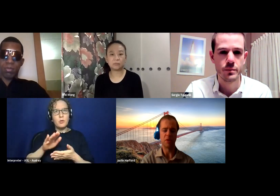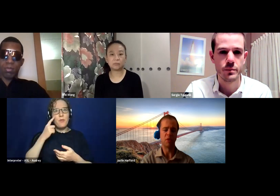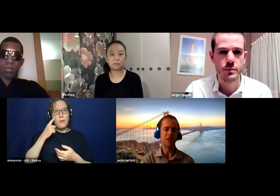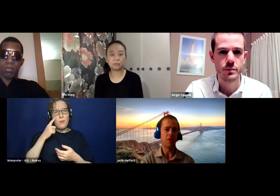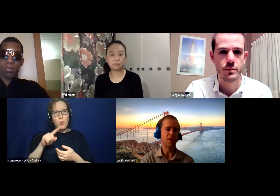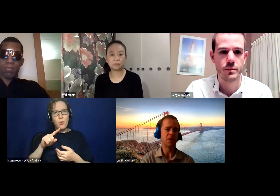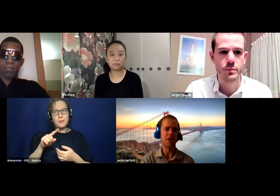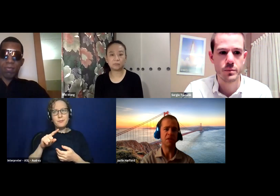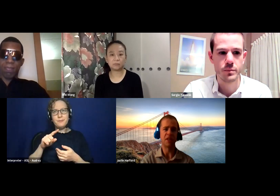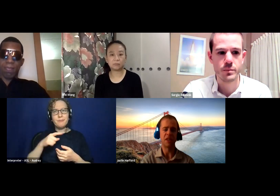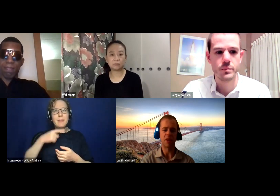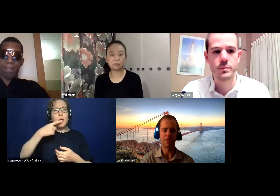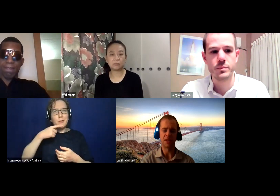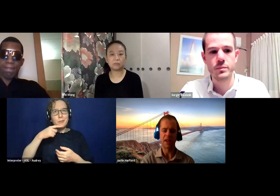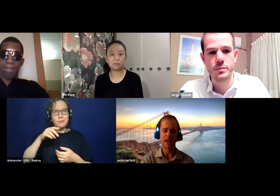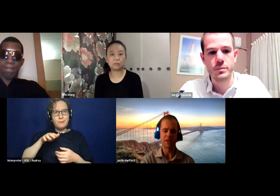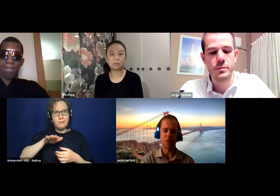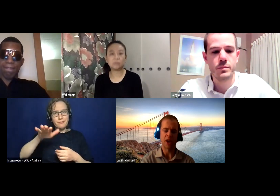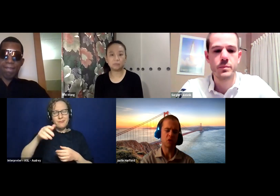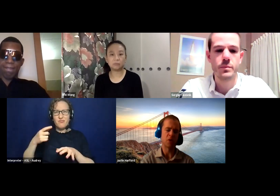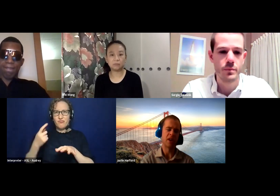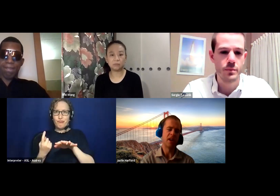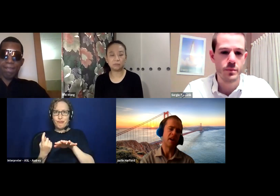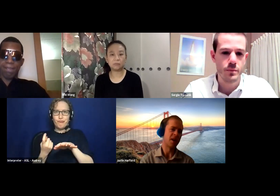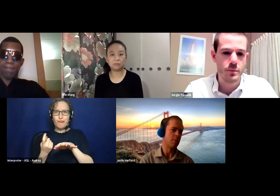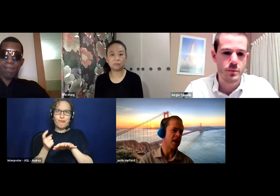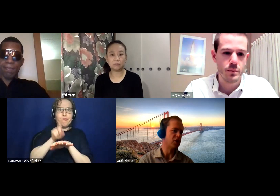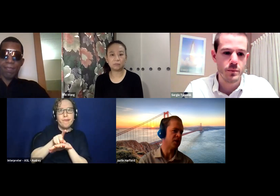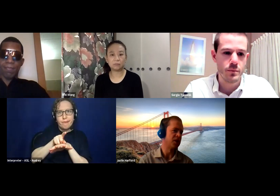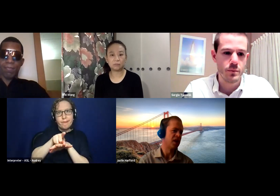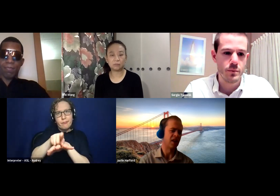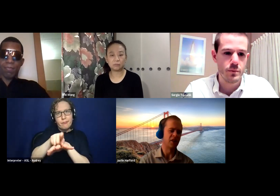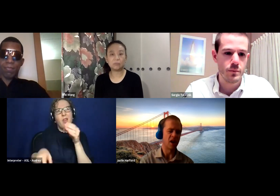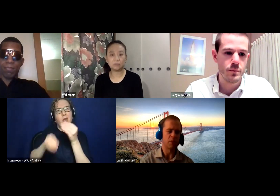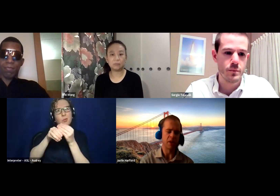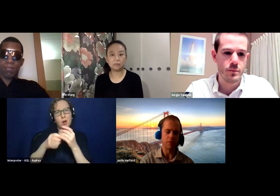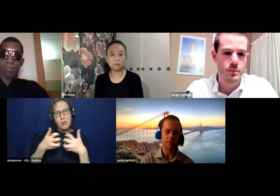there's mostly hearing students and you have to ask for extra accommodations on top of,